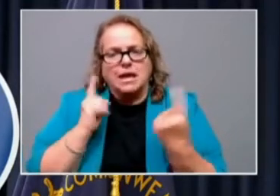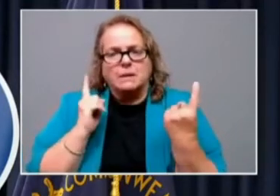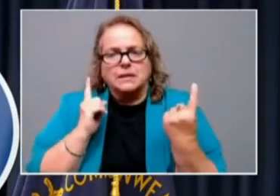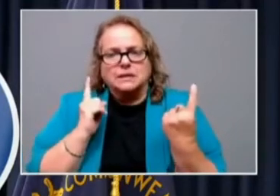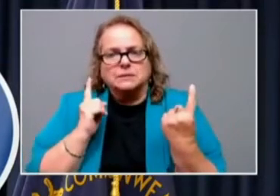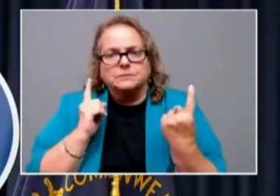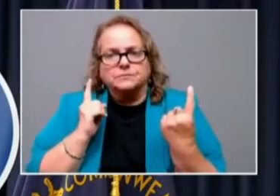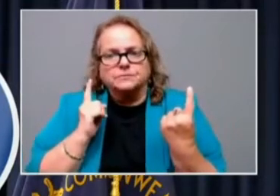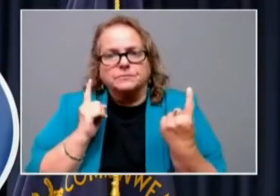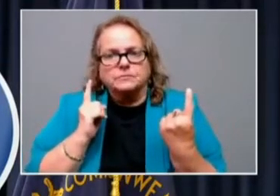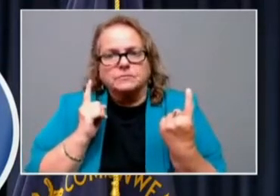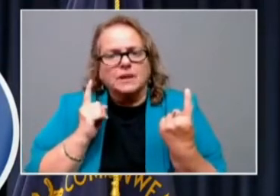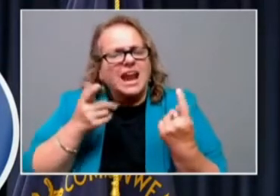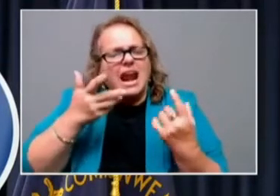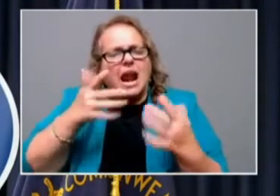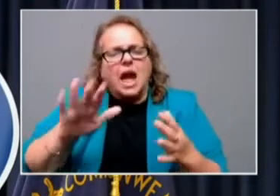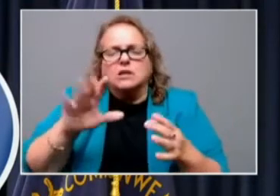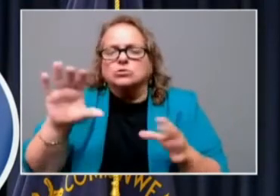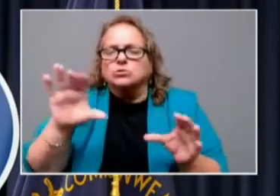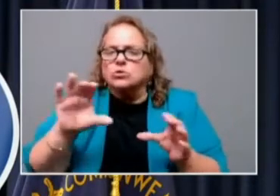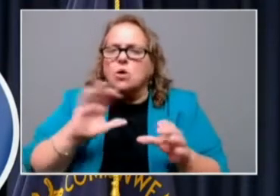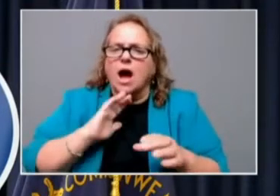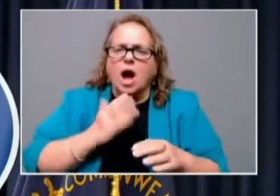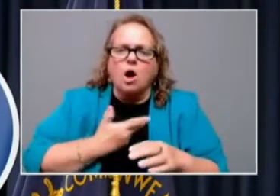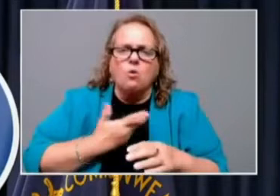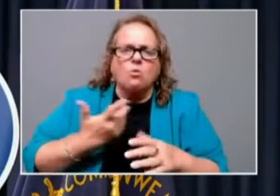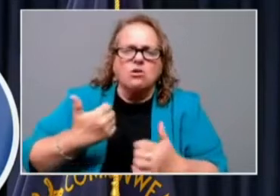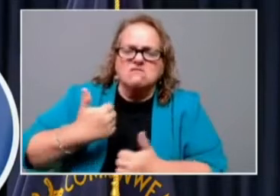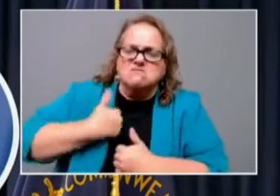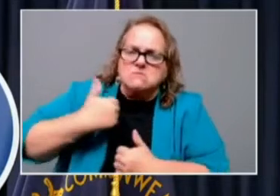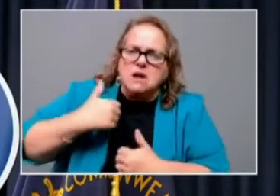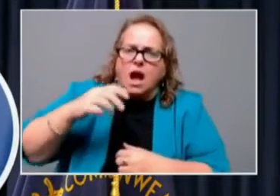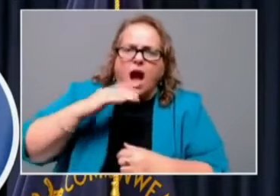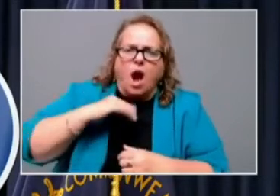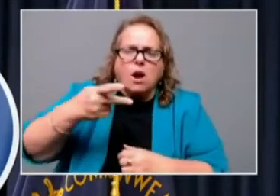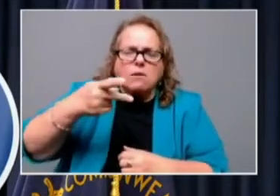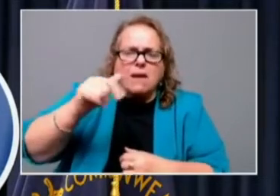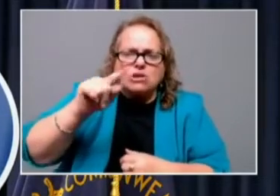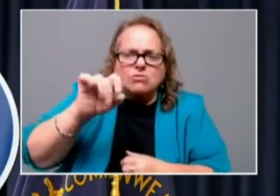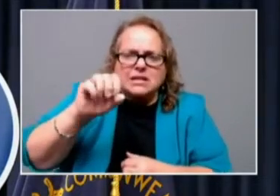heroism, our unity, our faith, our values, our humanity and defeat it.